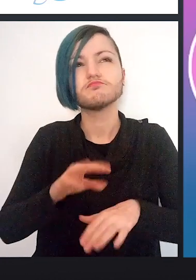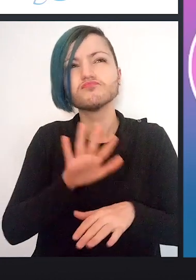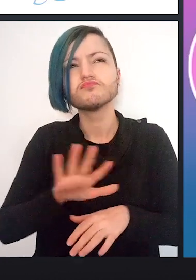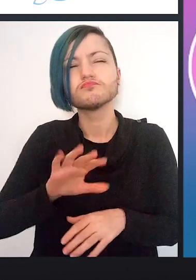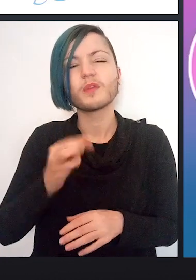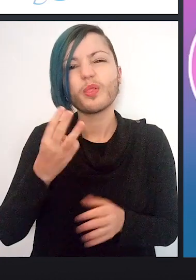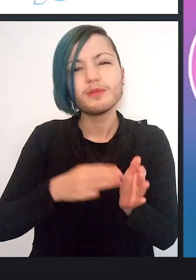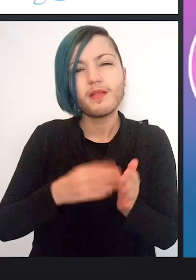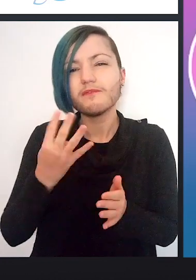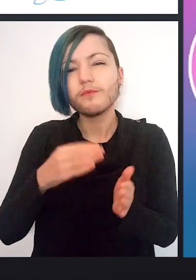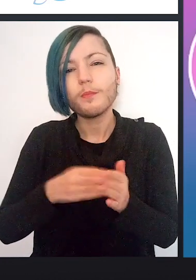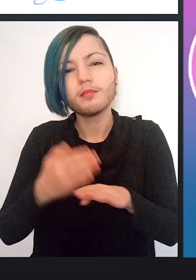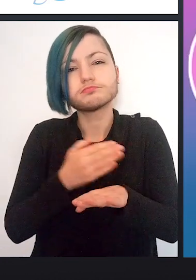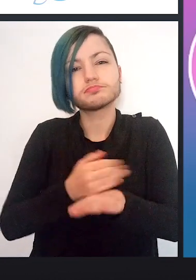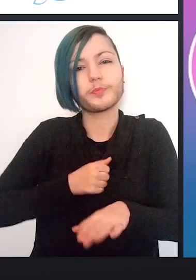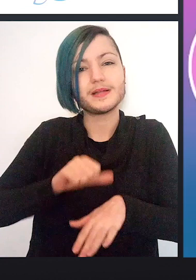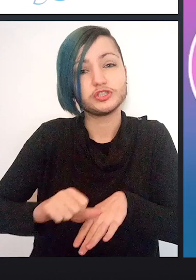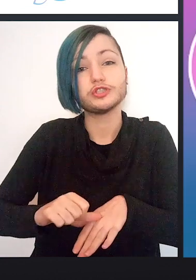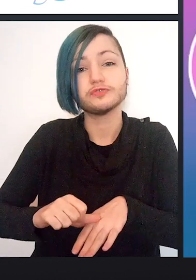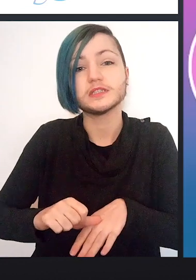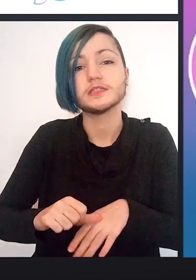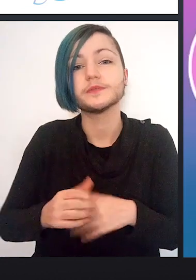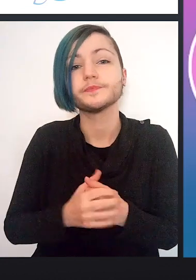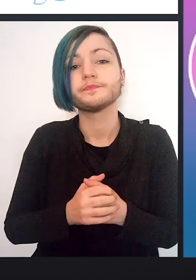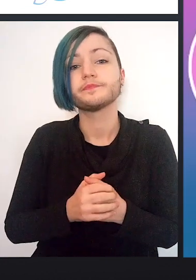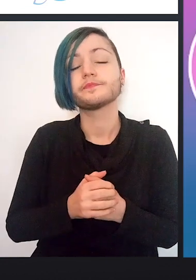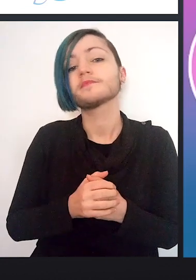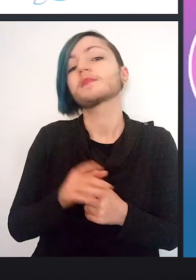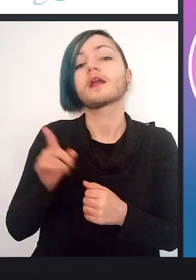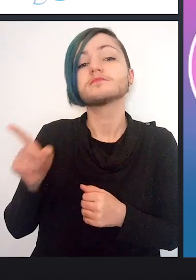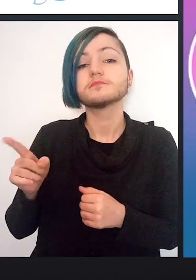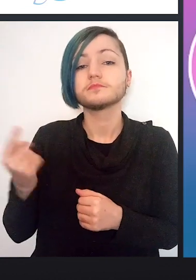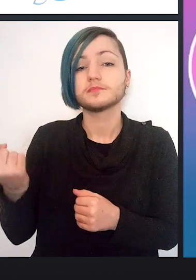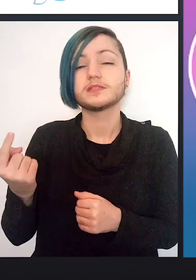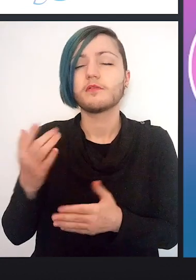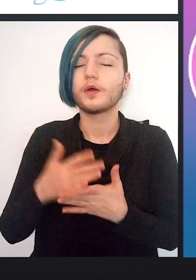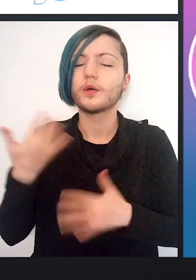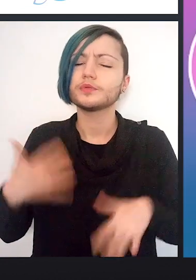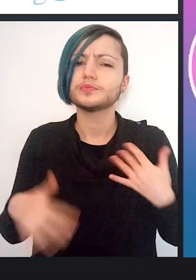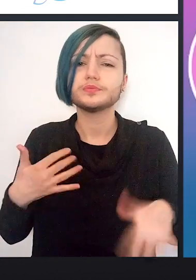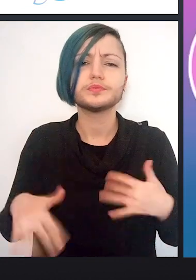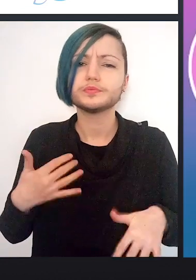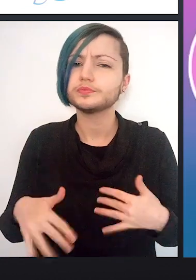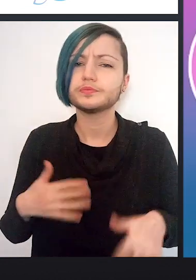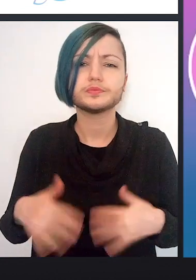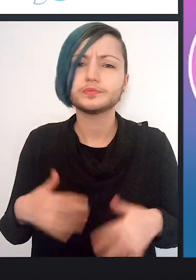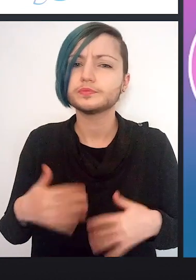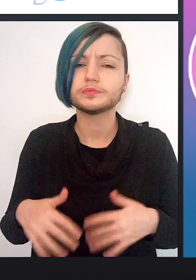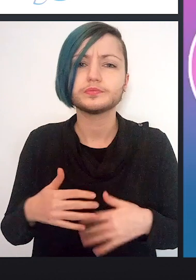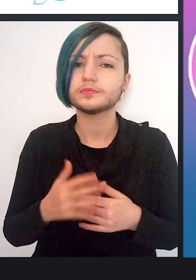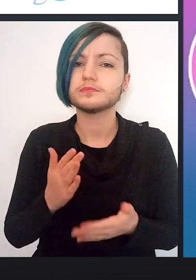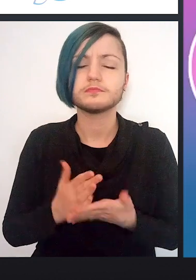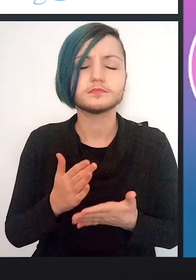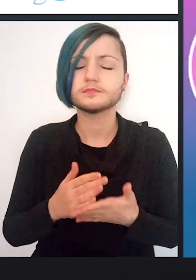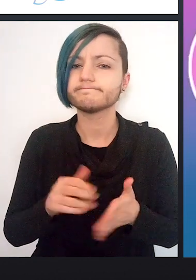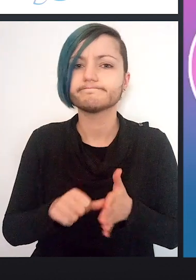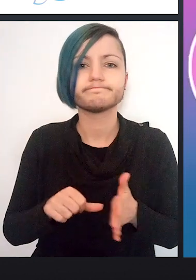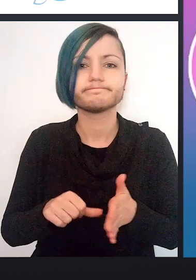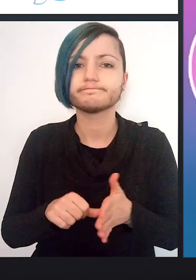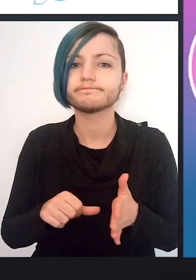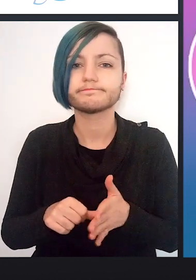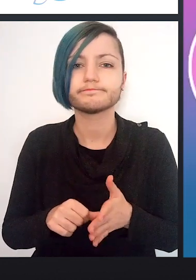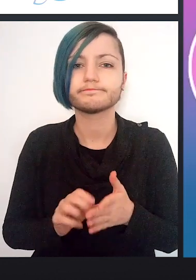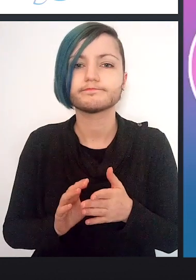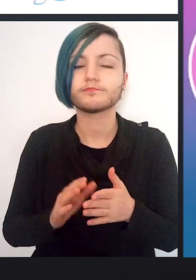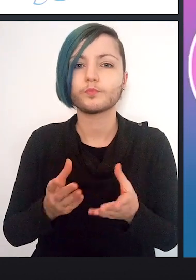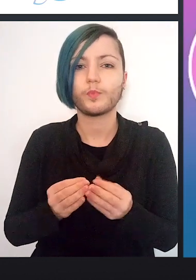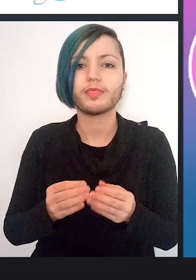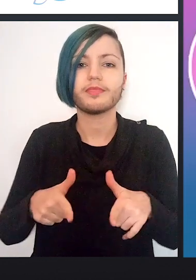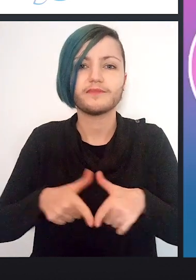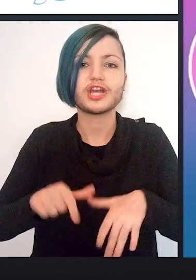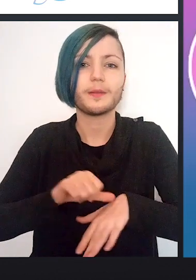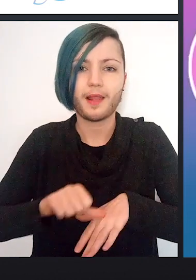months before my surgery and she suffered really badly with a difficulty with her vaginoplasty.